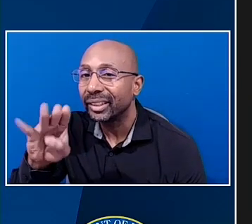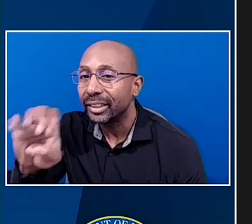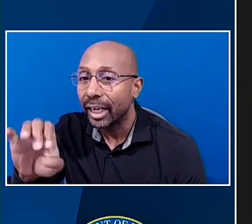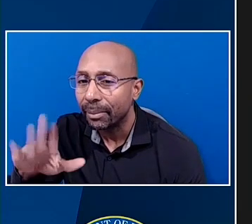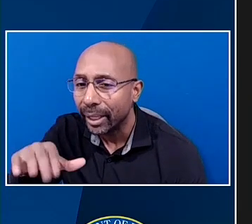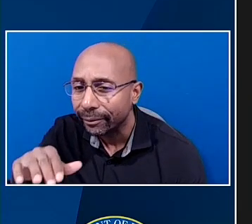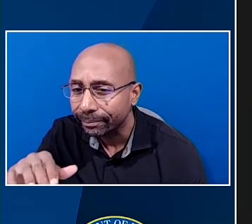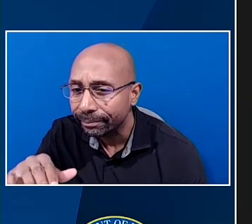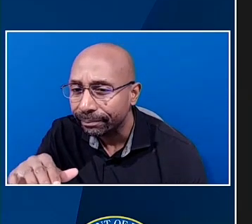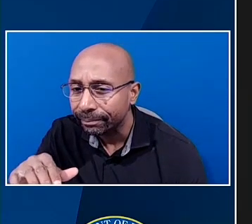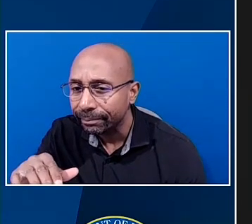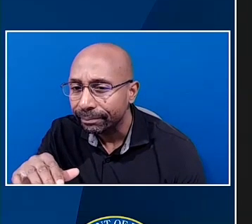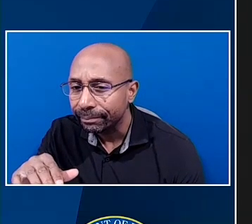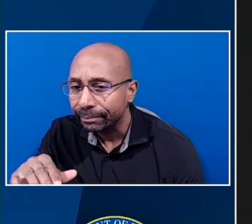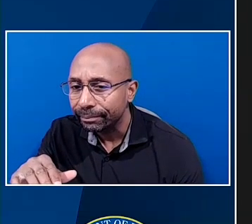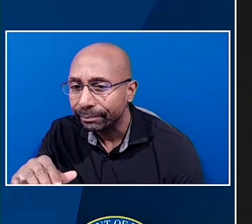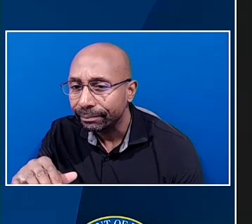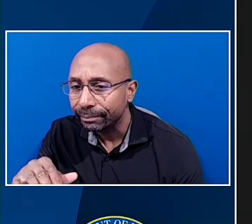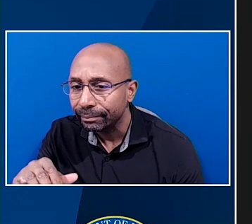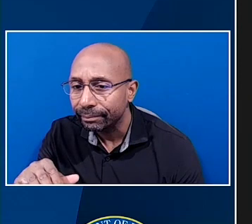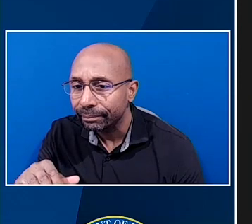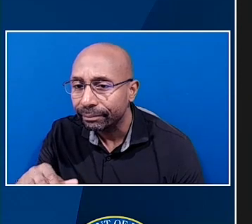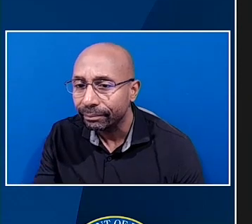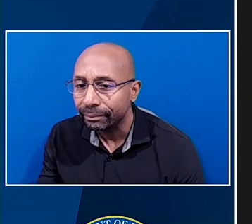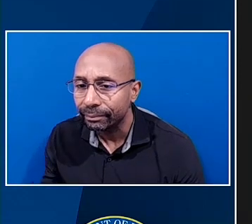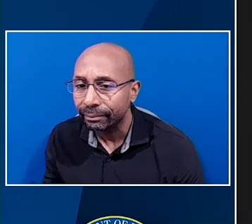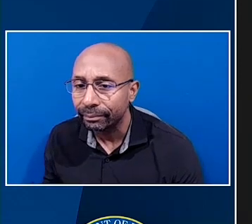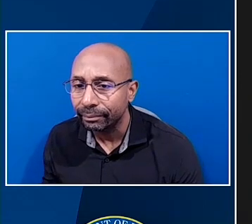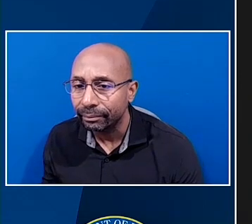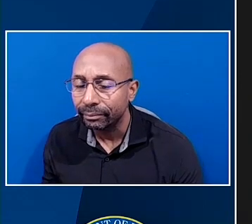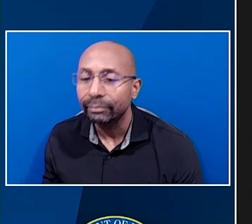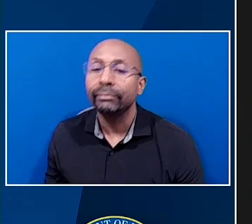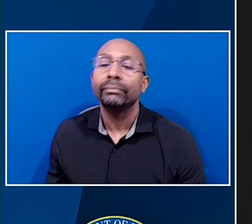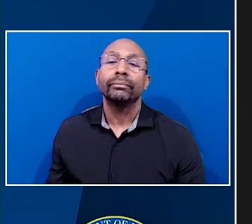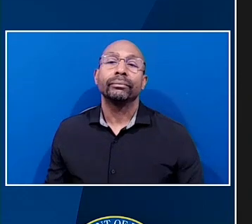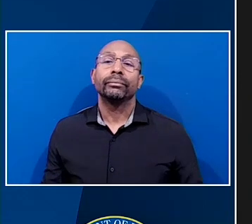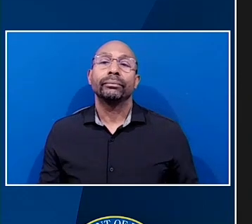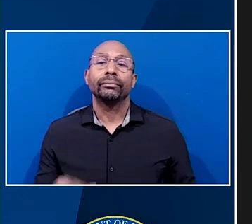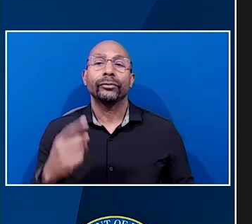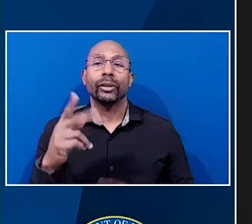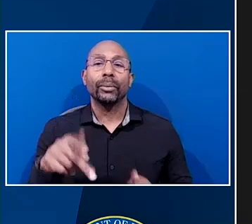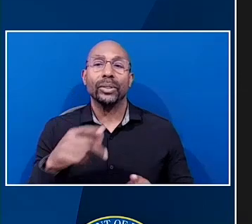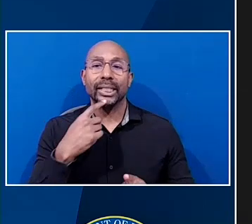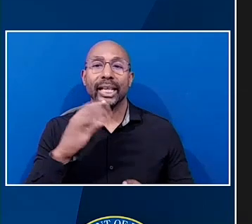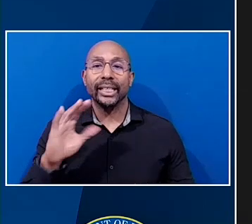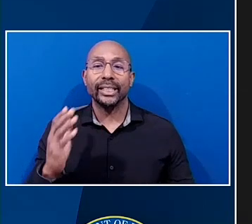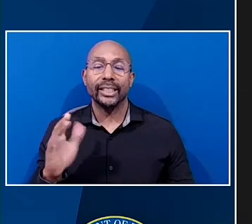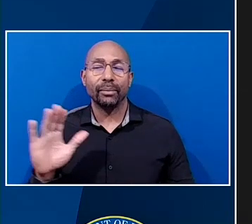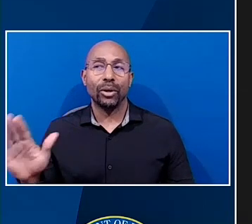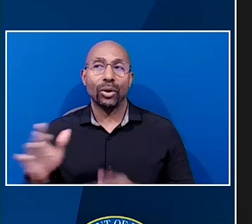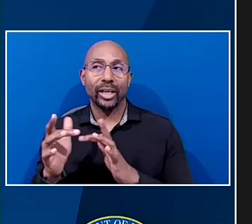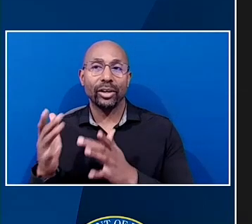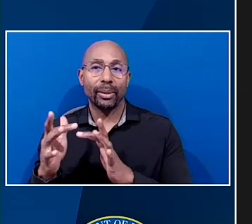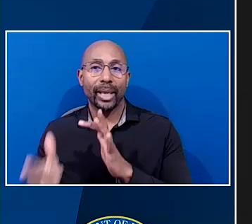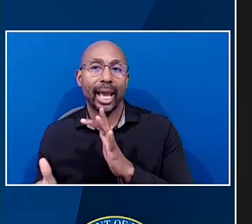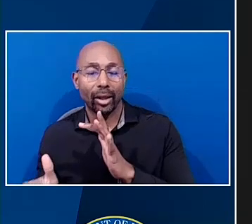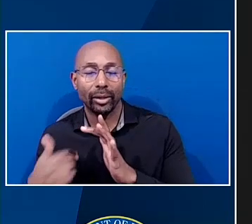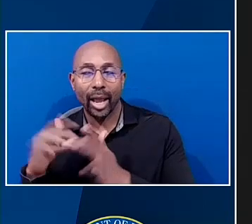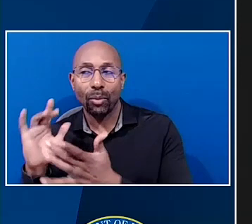Looks like our internet might be out. I'll reach out to her. Okay. But outside of that, there are no